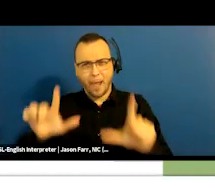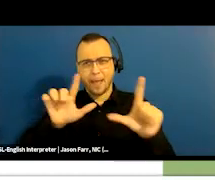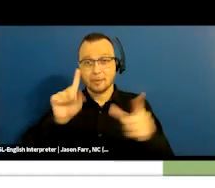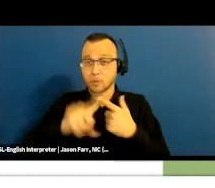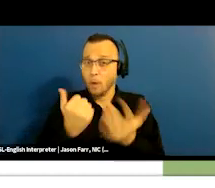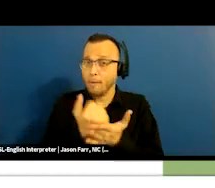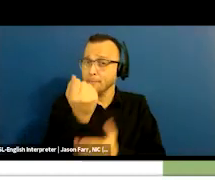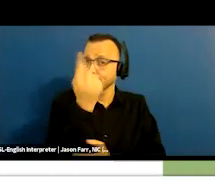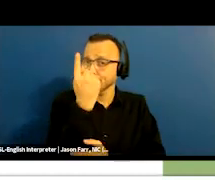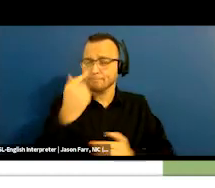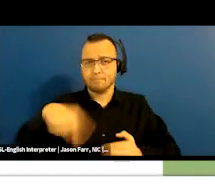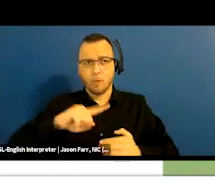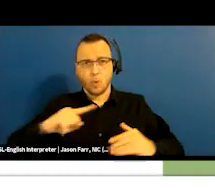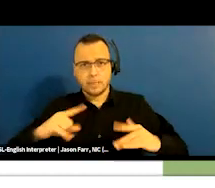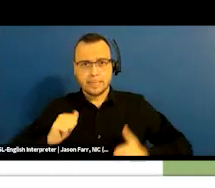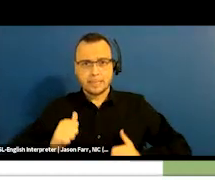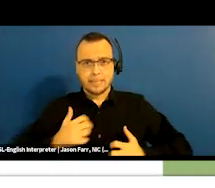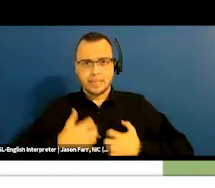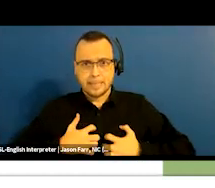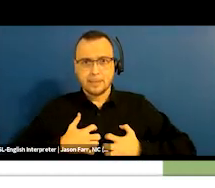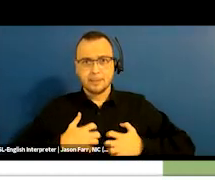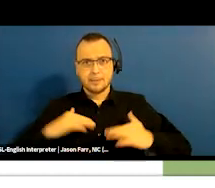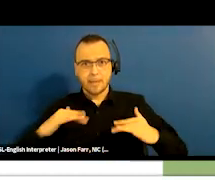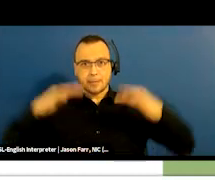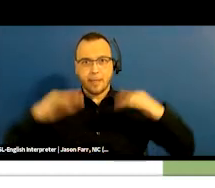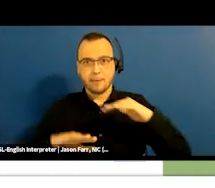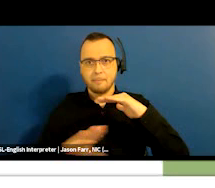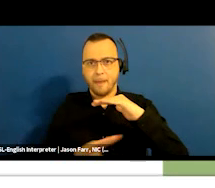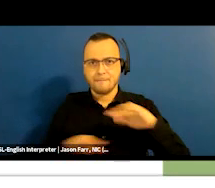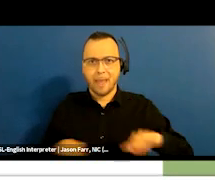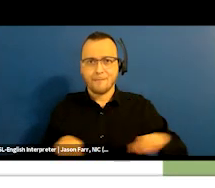though no CEUs are offered through HHRC. Next slide.